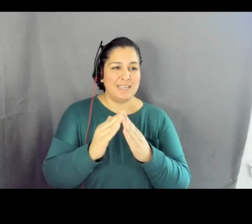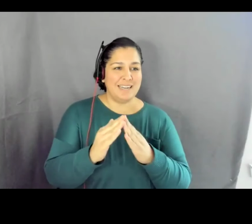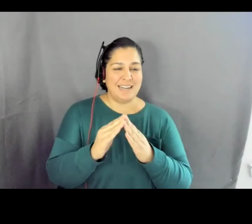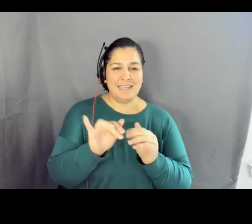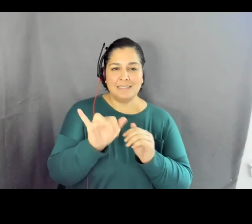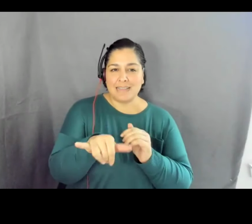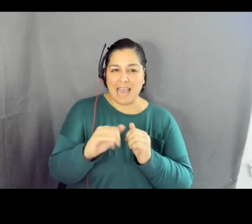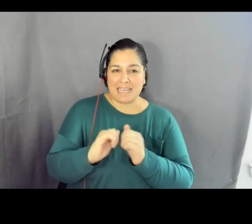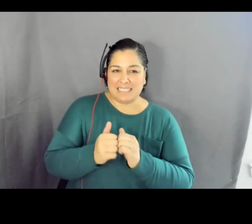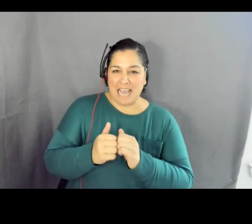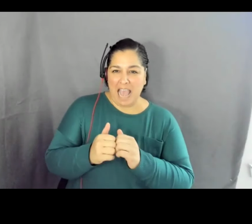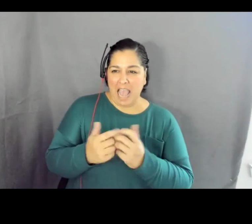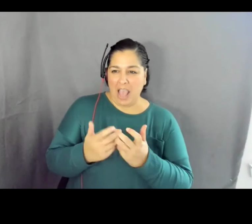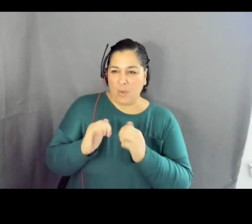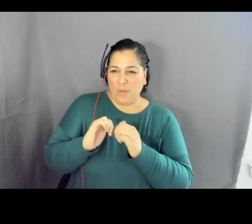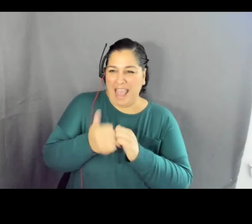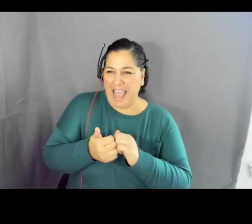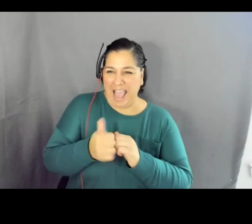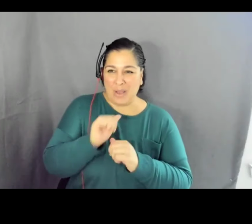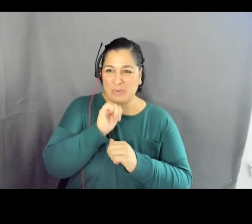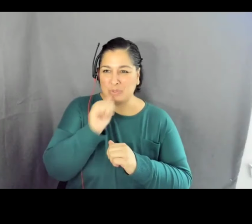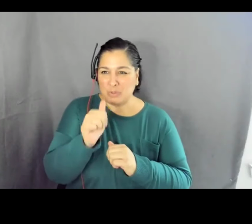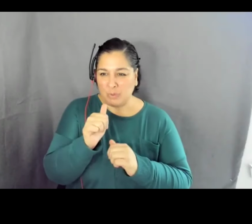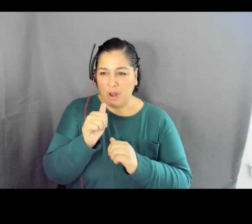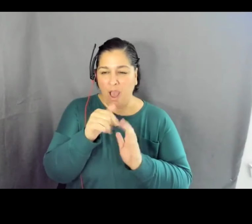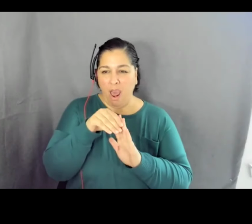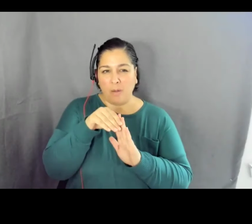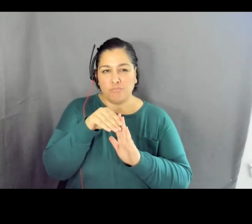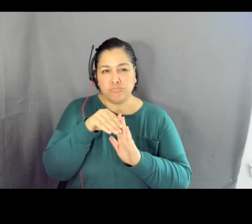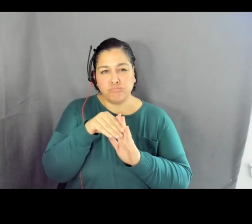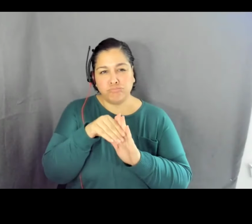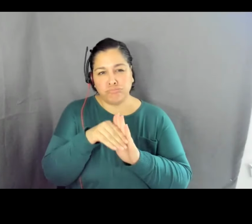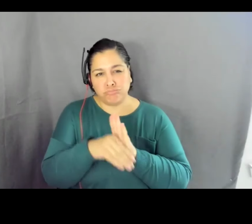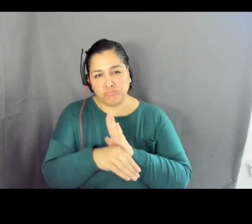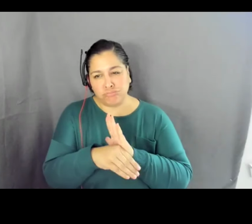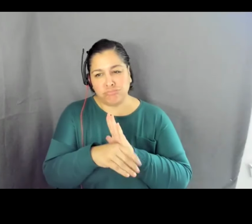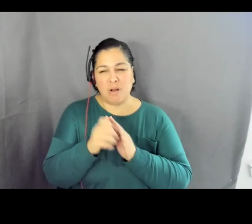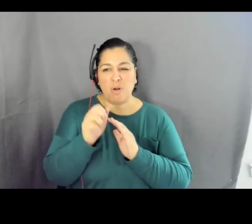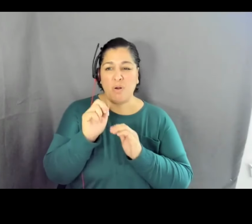how do you not calcify over time? How do you remain curious and open?